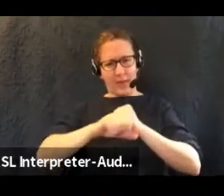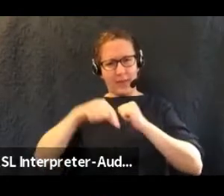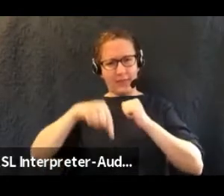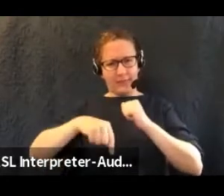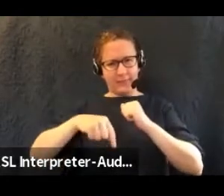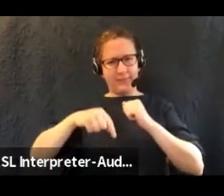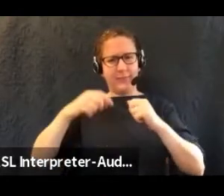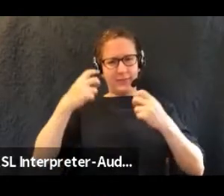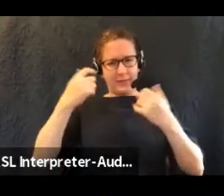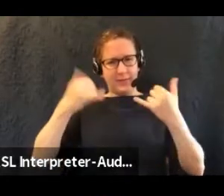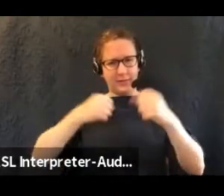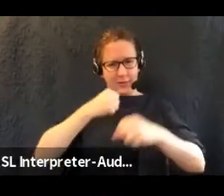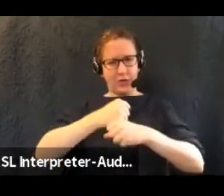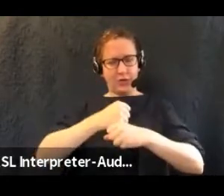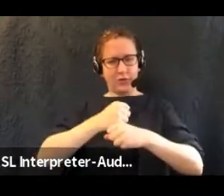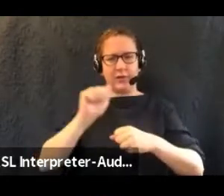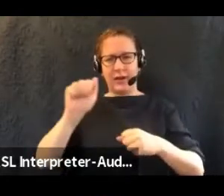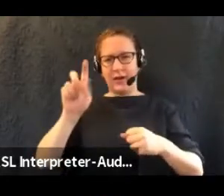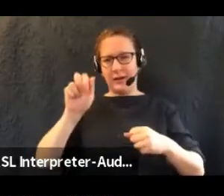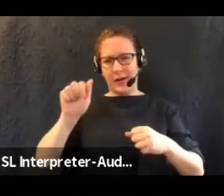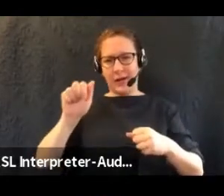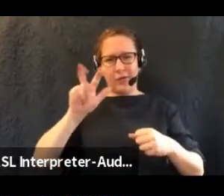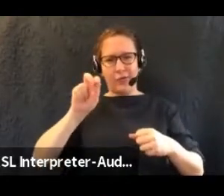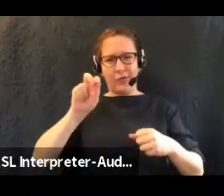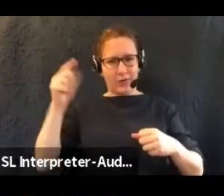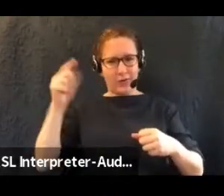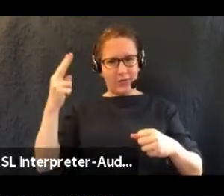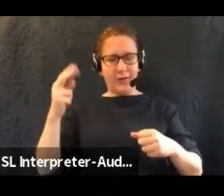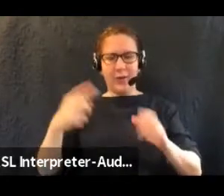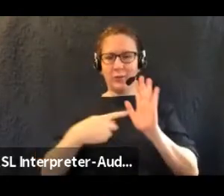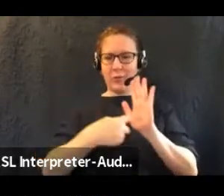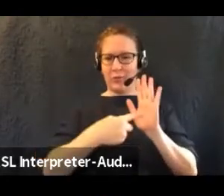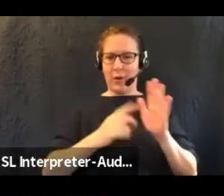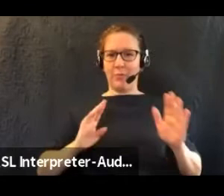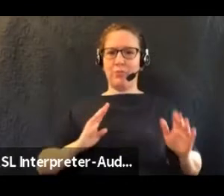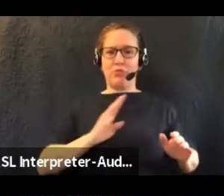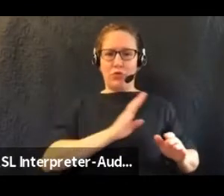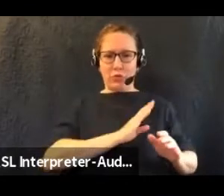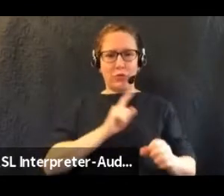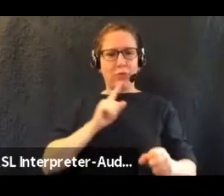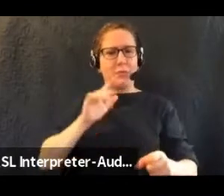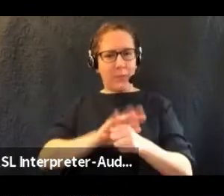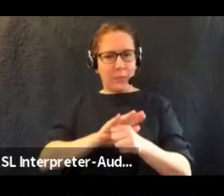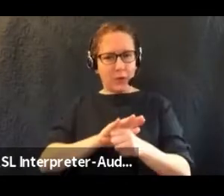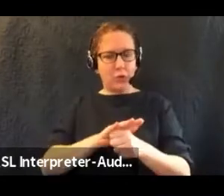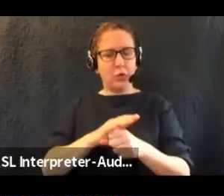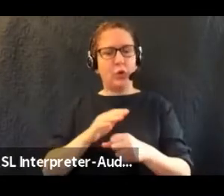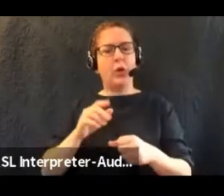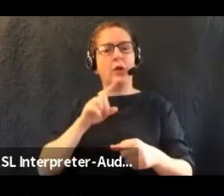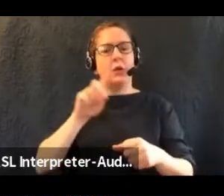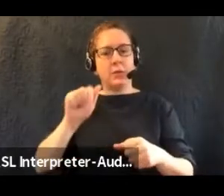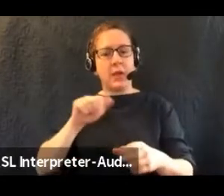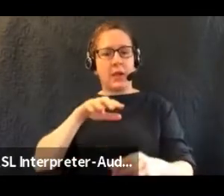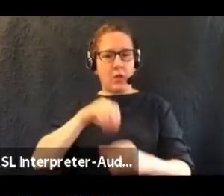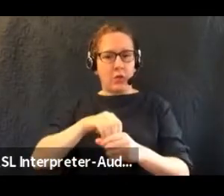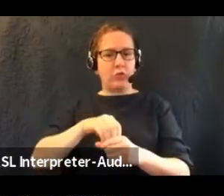a way of demonstrating the Bureau's commitment to disability and inclusion, so these are